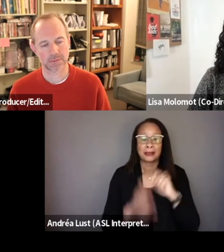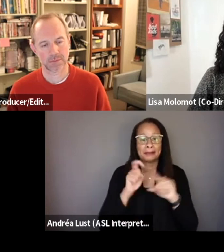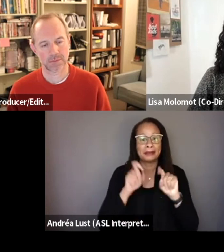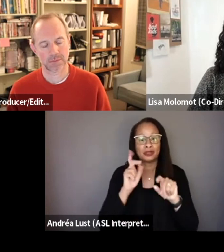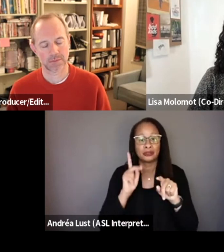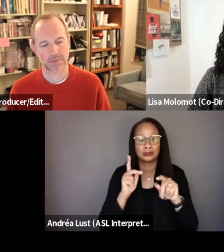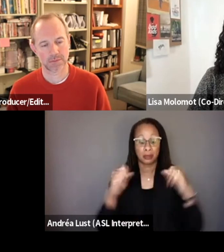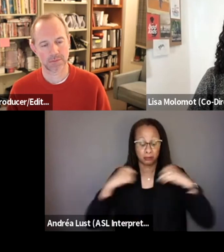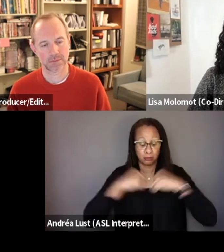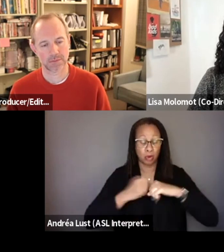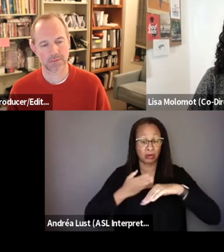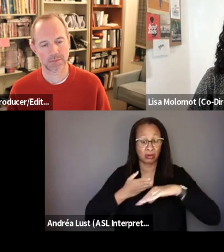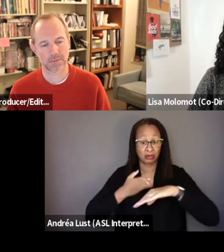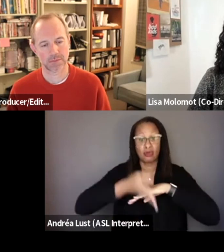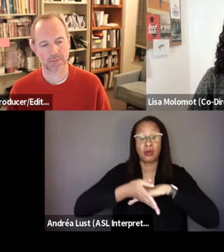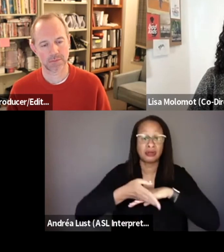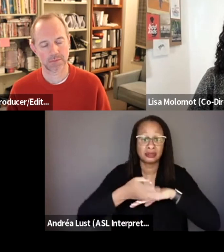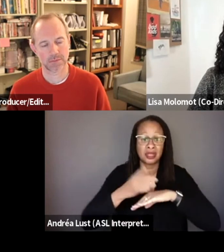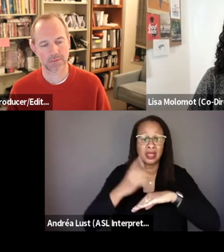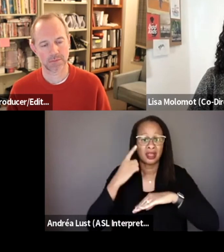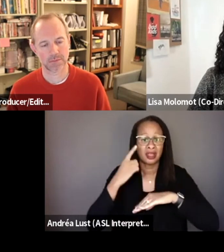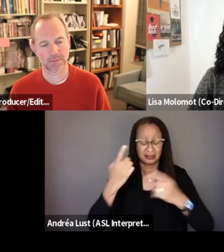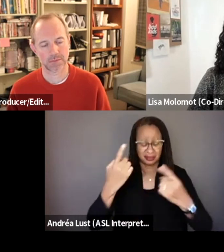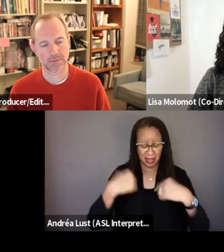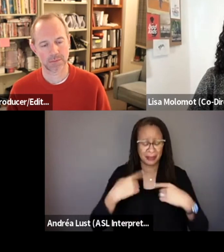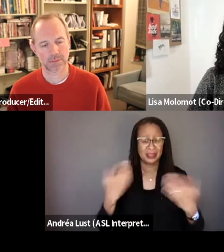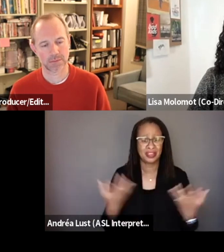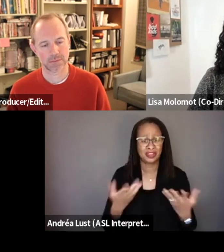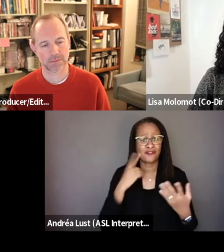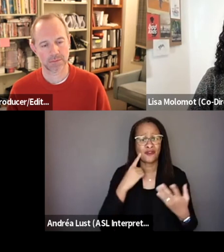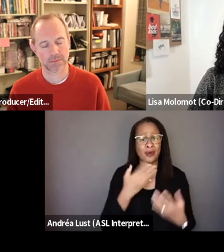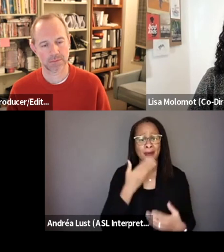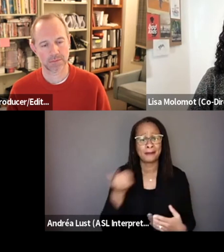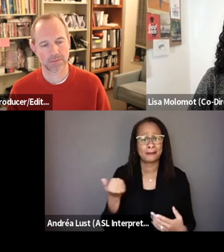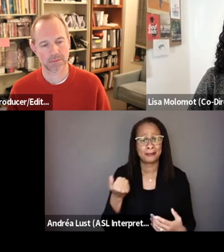They're coming here for a better future. But I would just say, you know,